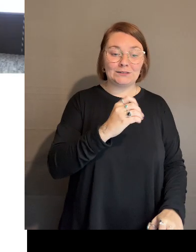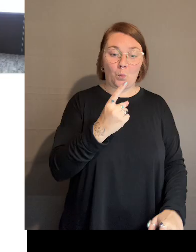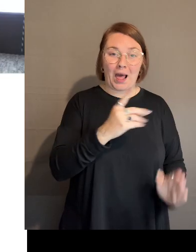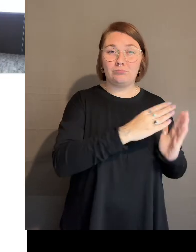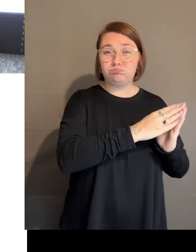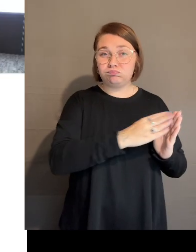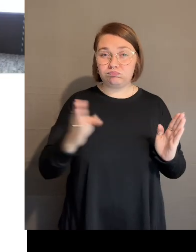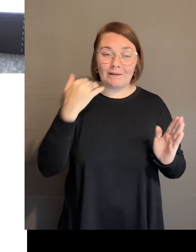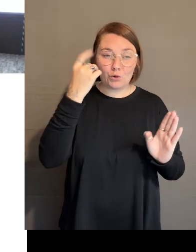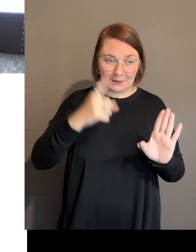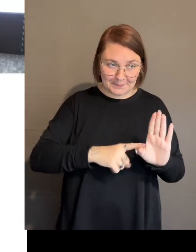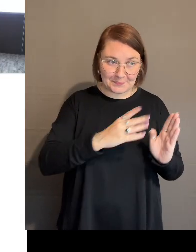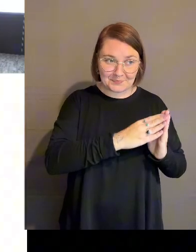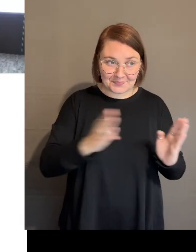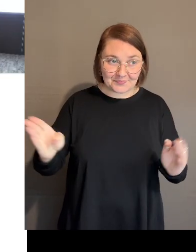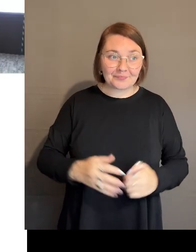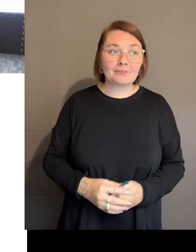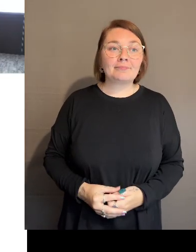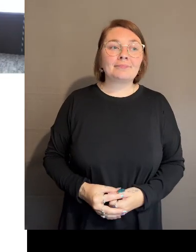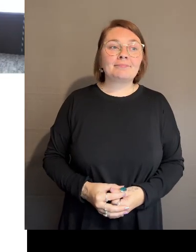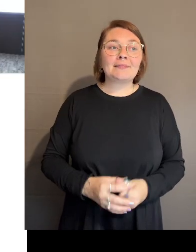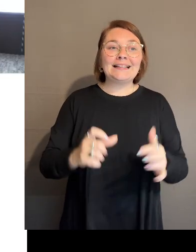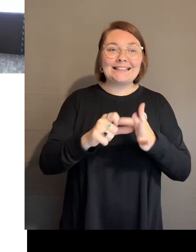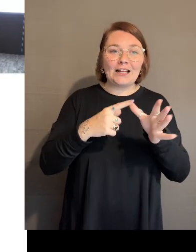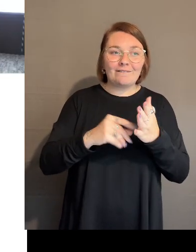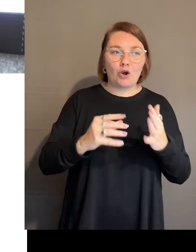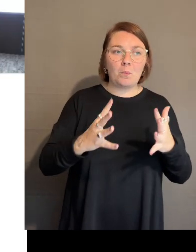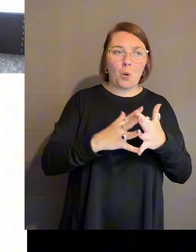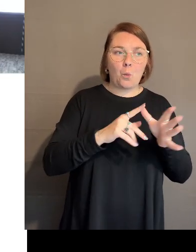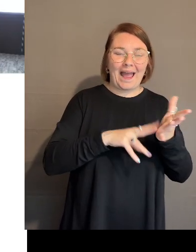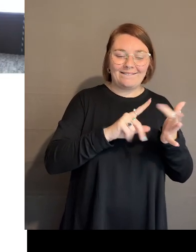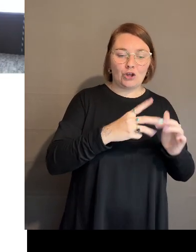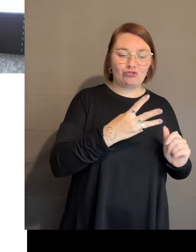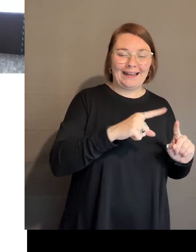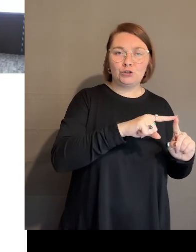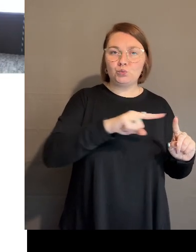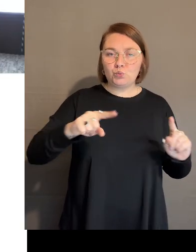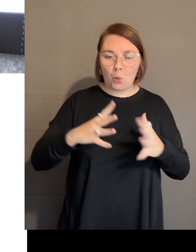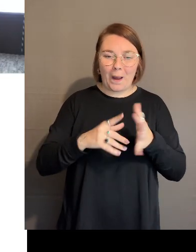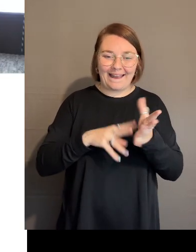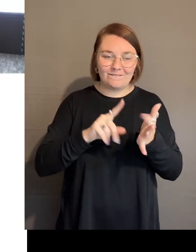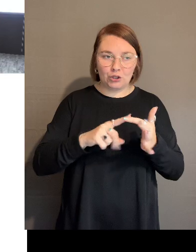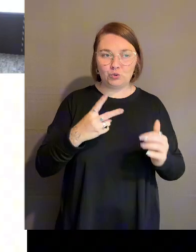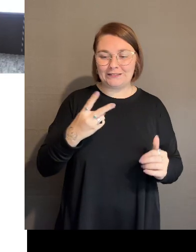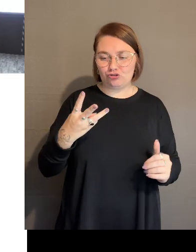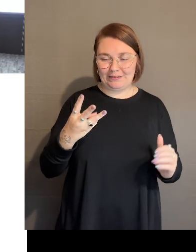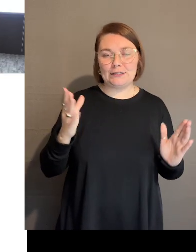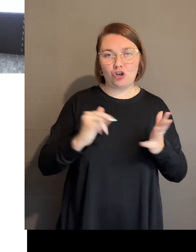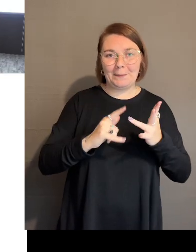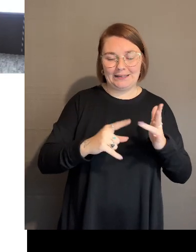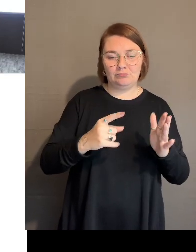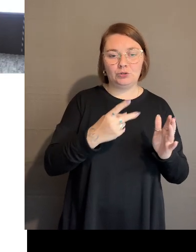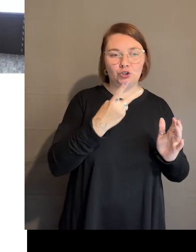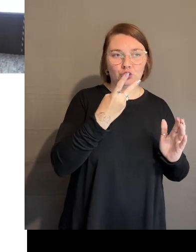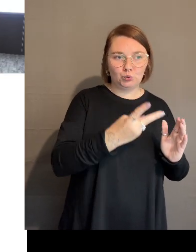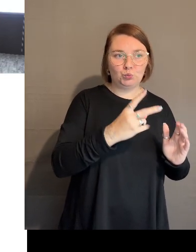We used data from Wave 3 to Wave 23, covering year 2003 to 2023.